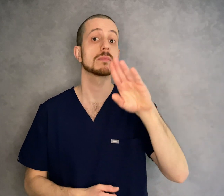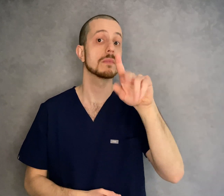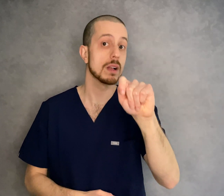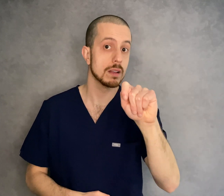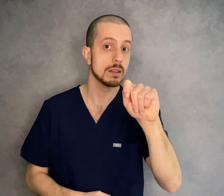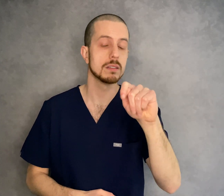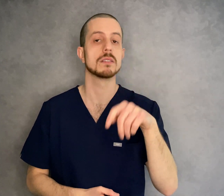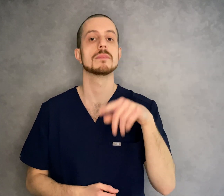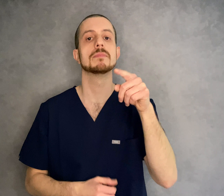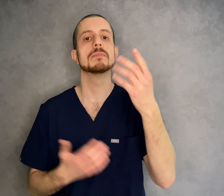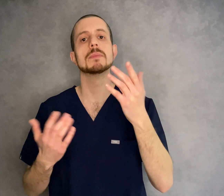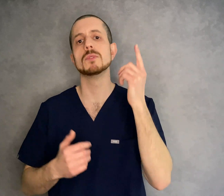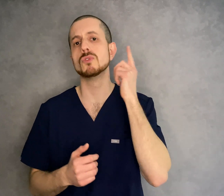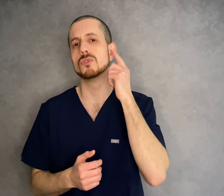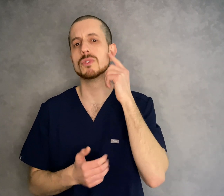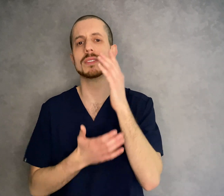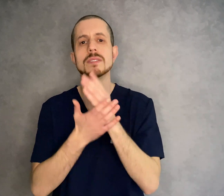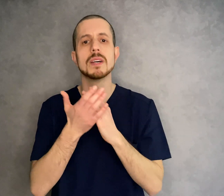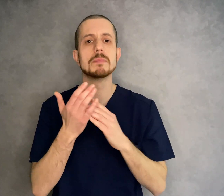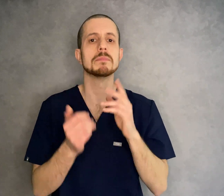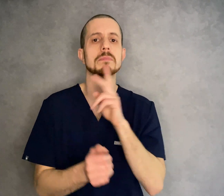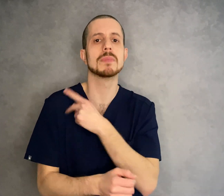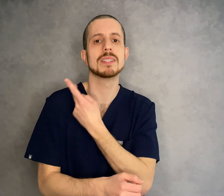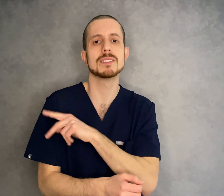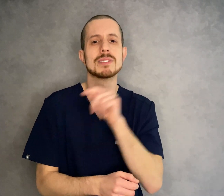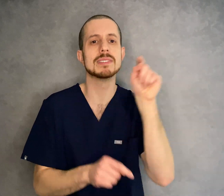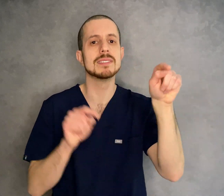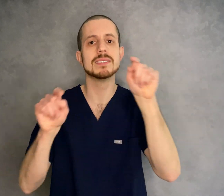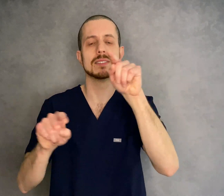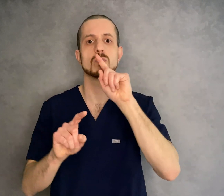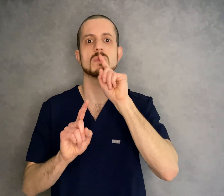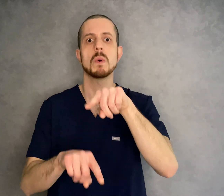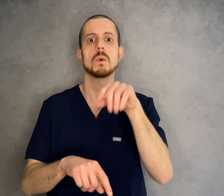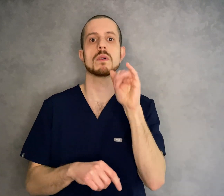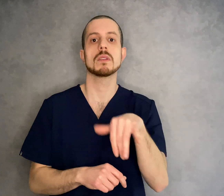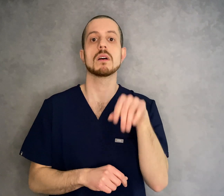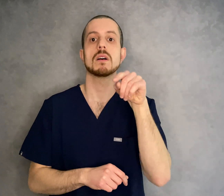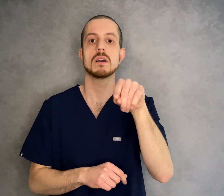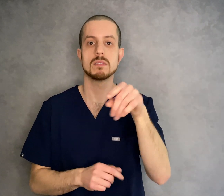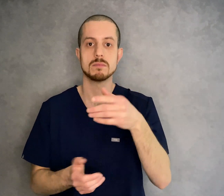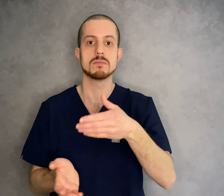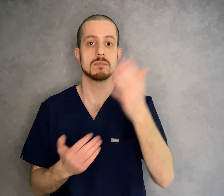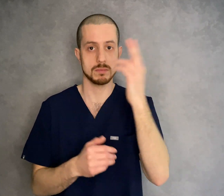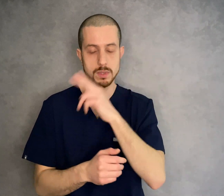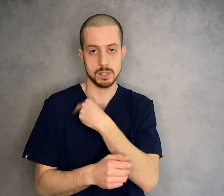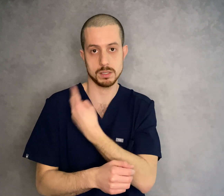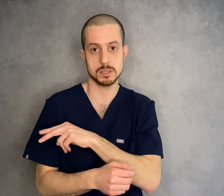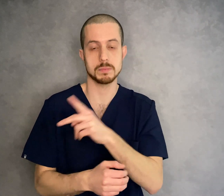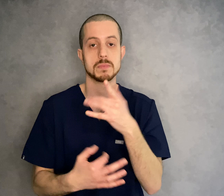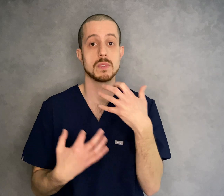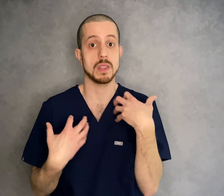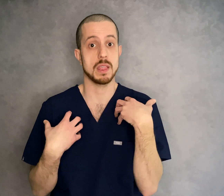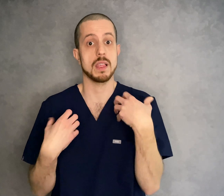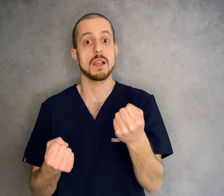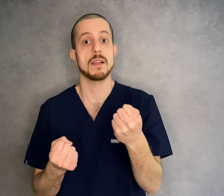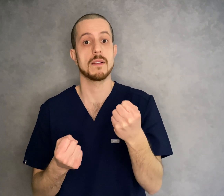But, you may have heard about some reports of patients being taken to the hospital, recovering,